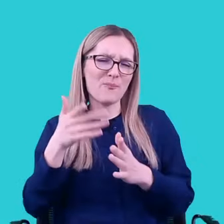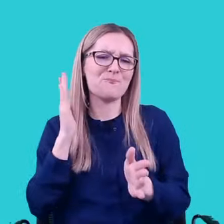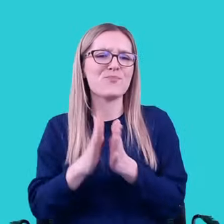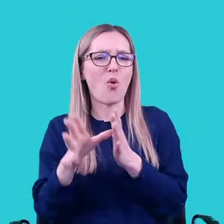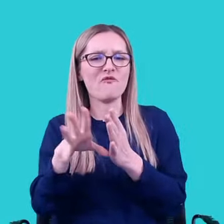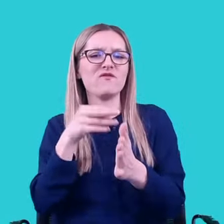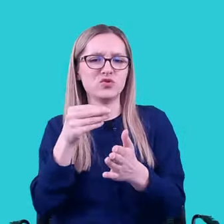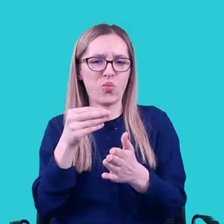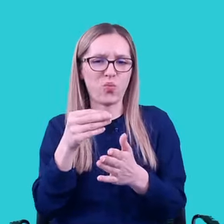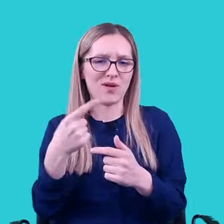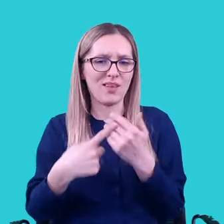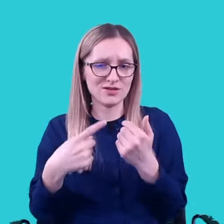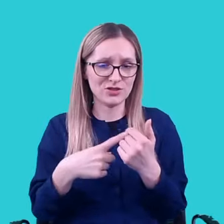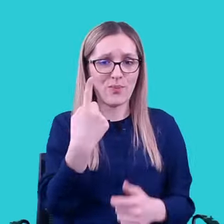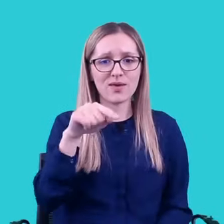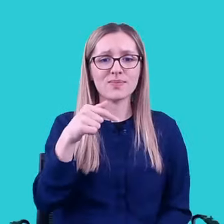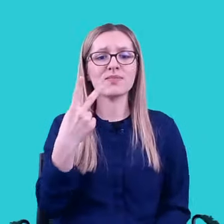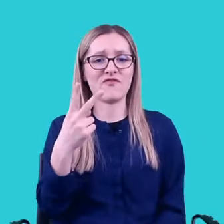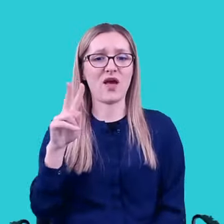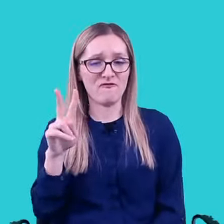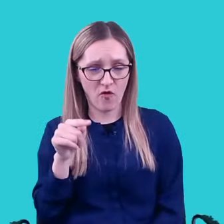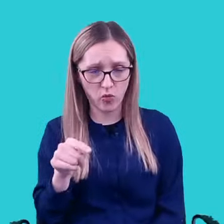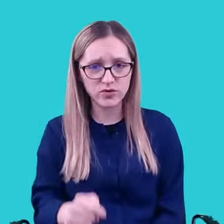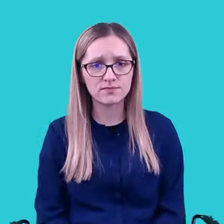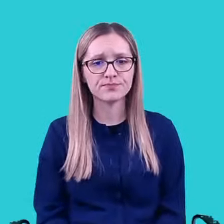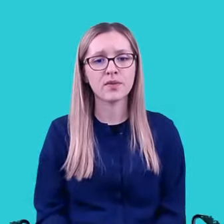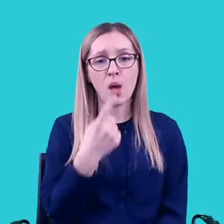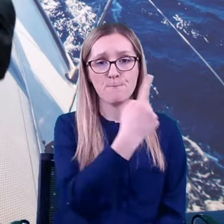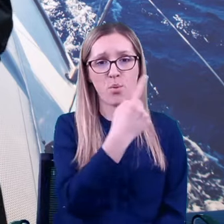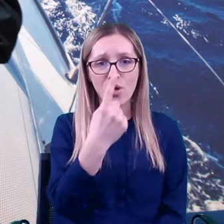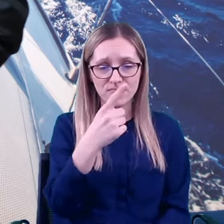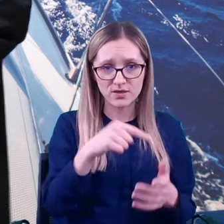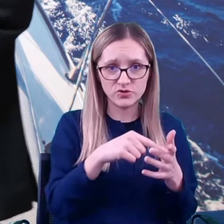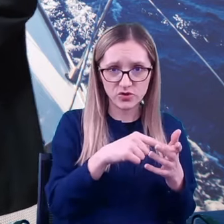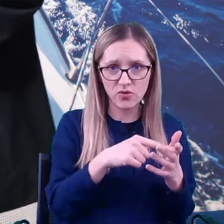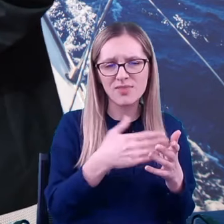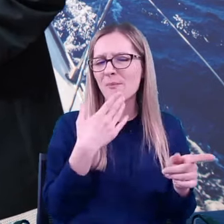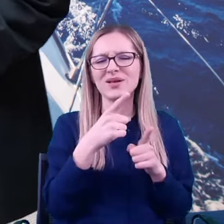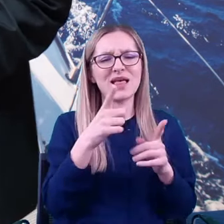not the formula itself. In other words, regardless of its size,